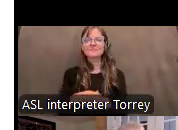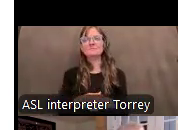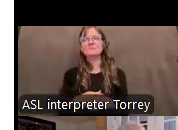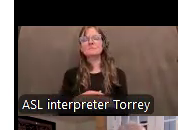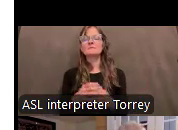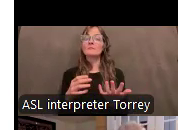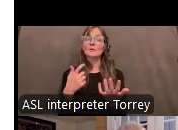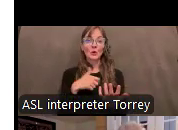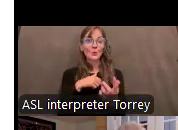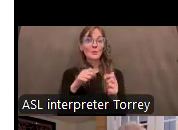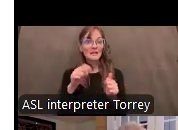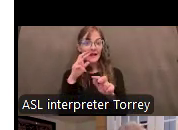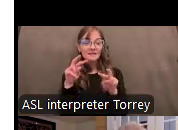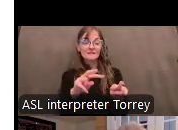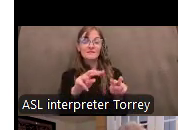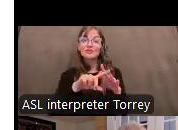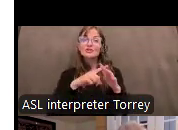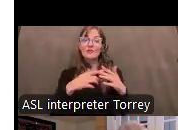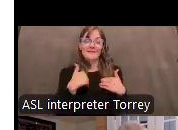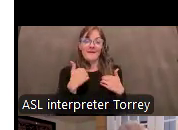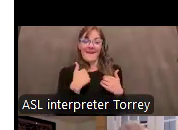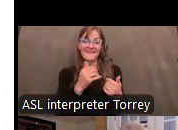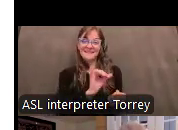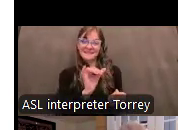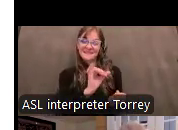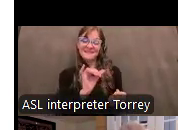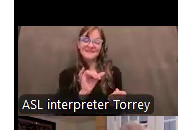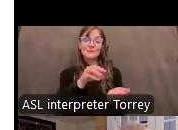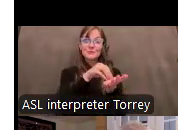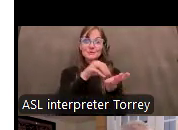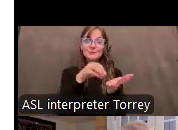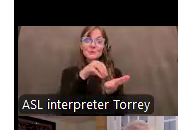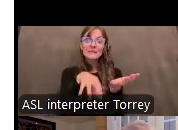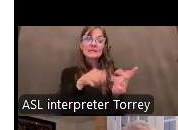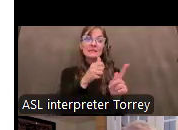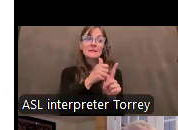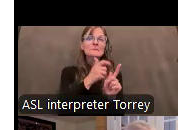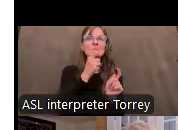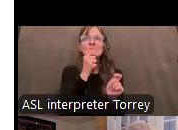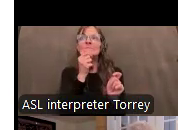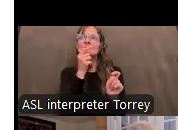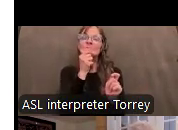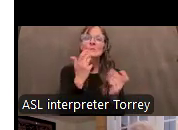to look at students who are looking for experience to start a career in healthcare. We are looking even at high school students